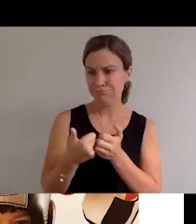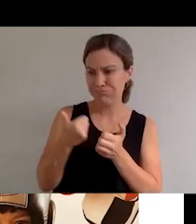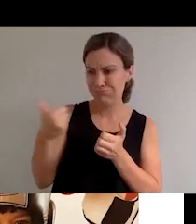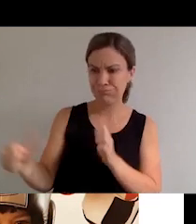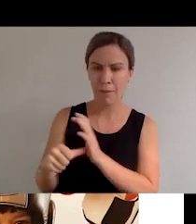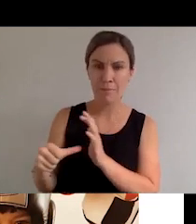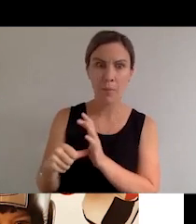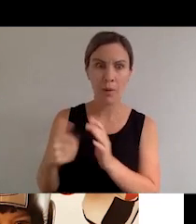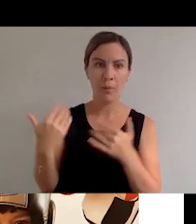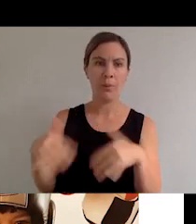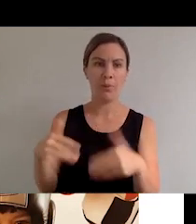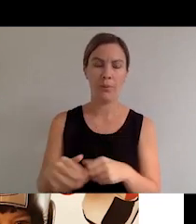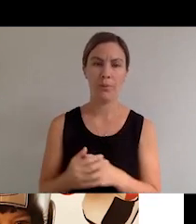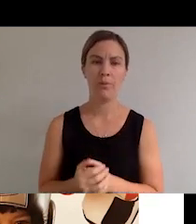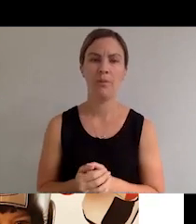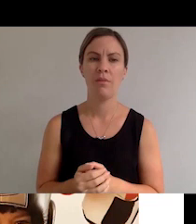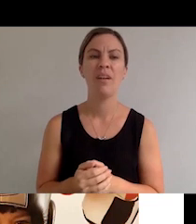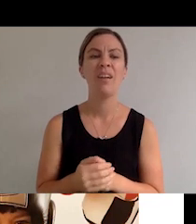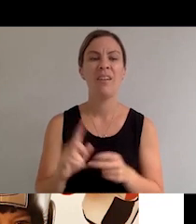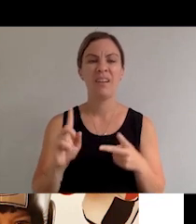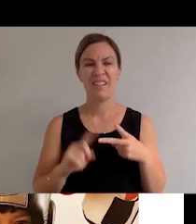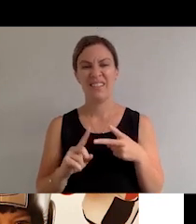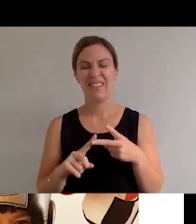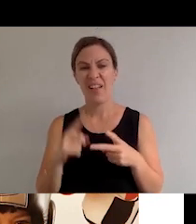The second one is thinking about other resources. For